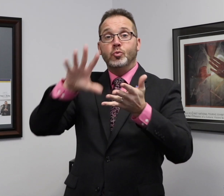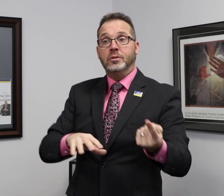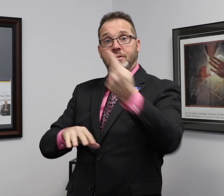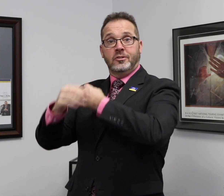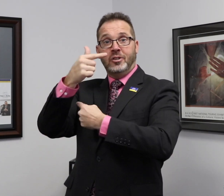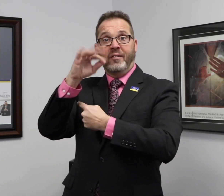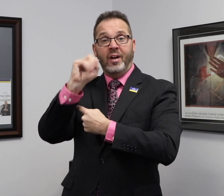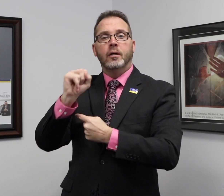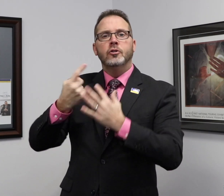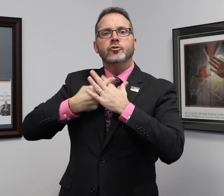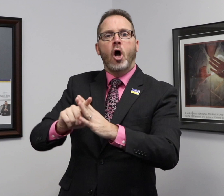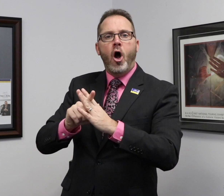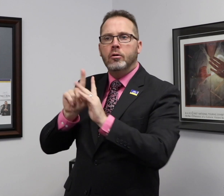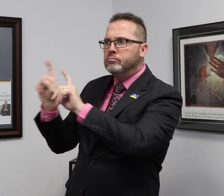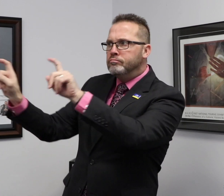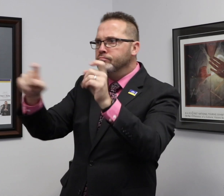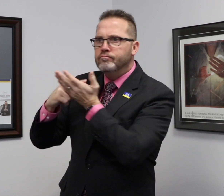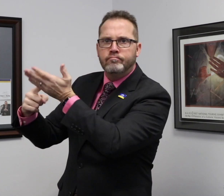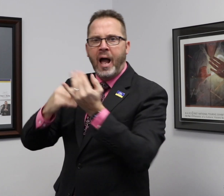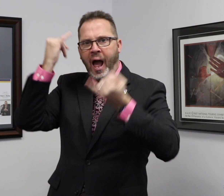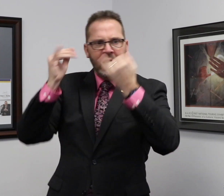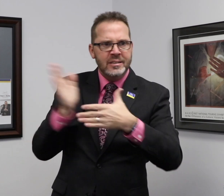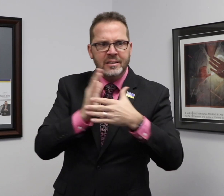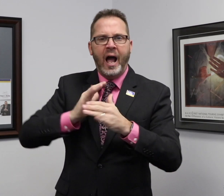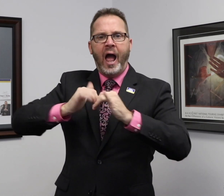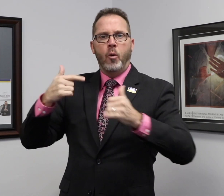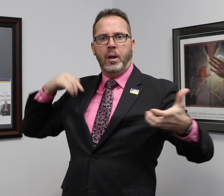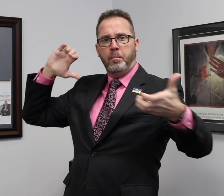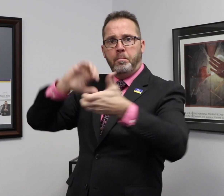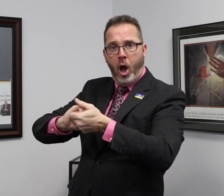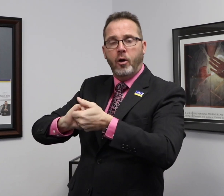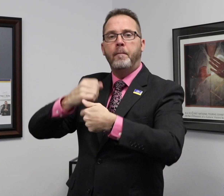friendly. This could include things like making their menus more visually accessible. GFS